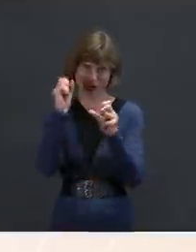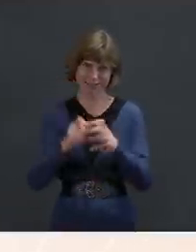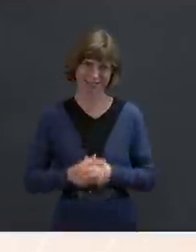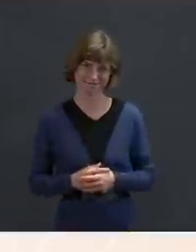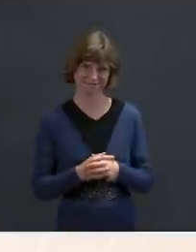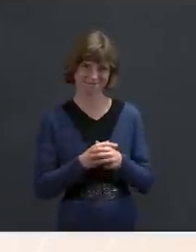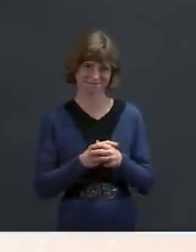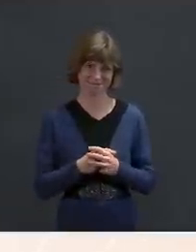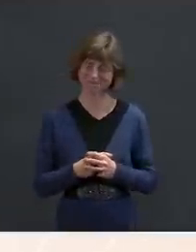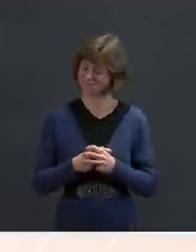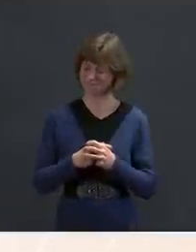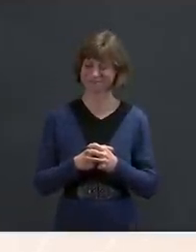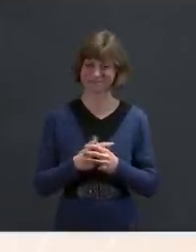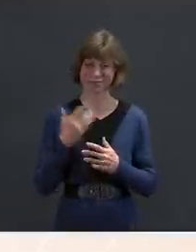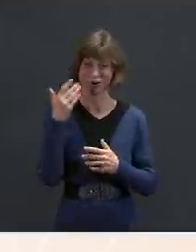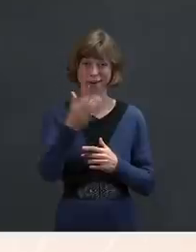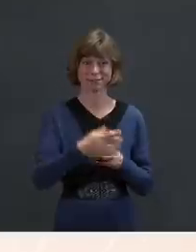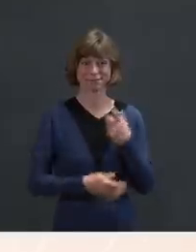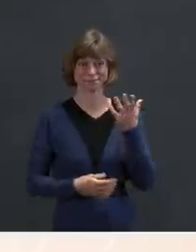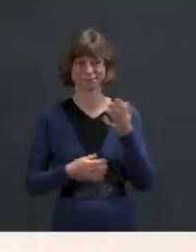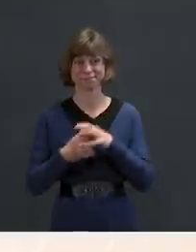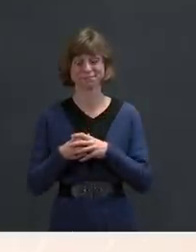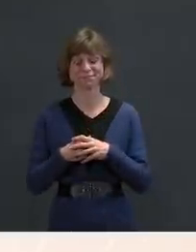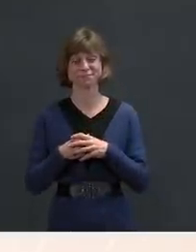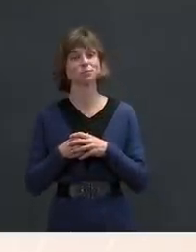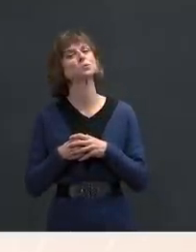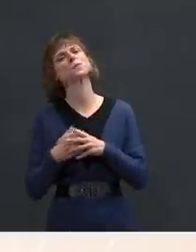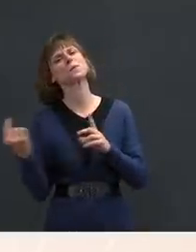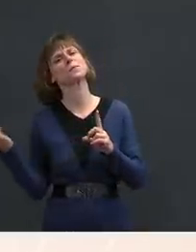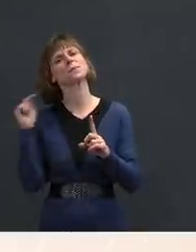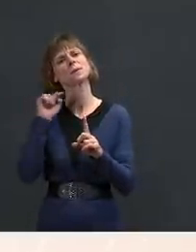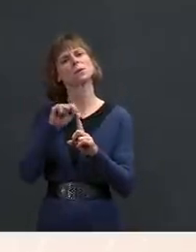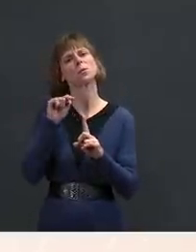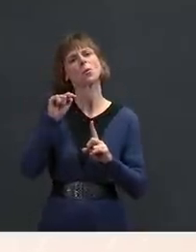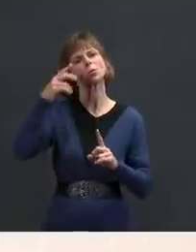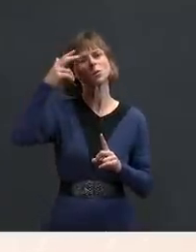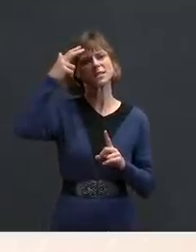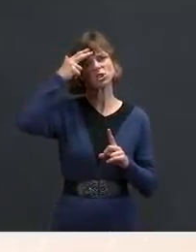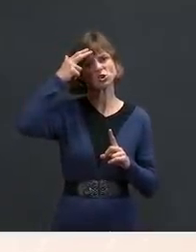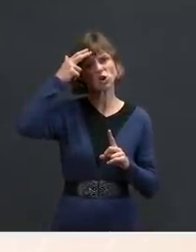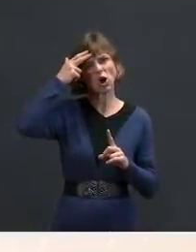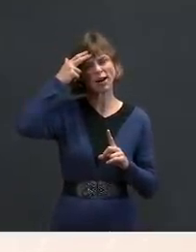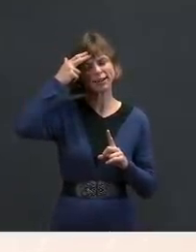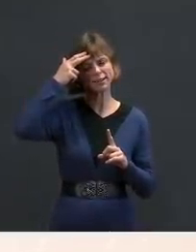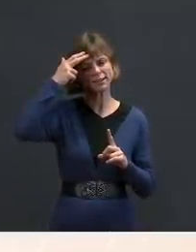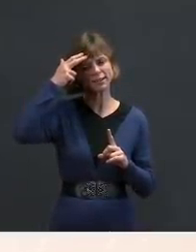Go ahead. The Press: Thanks, Jen. To go back to Saudi and the Crown Prince, and the quote that Jeff brought up